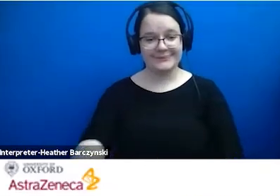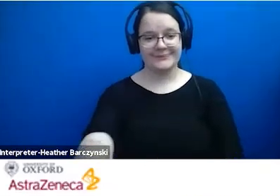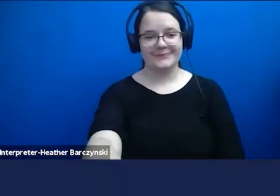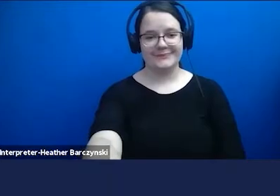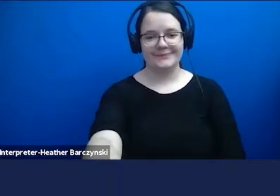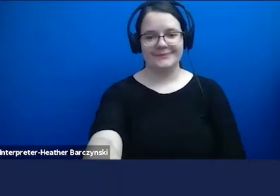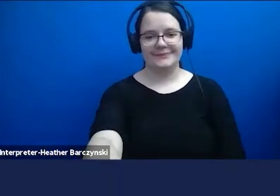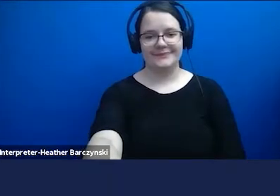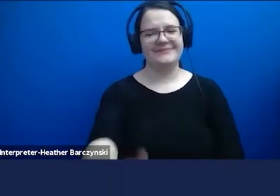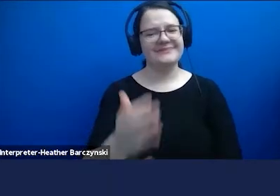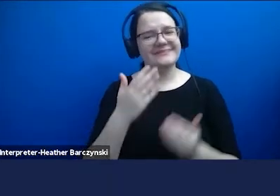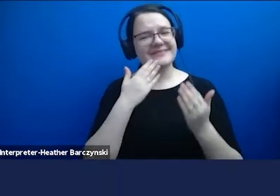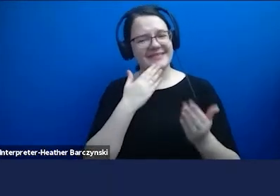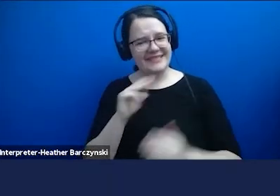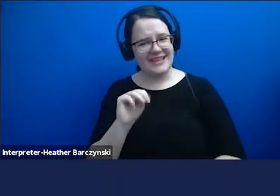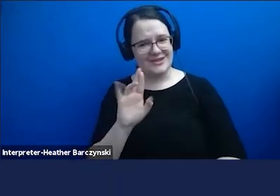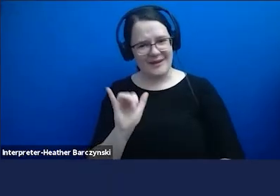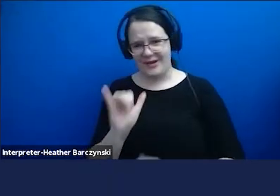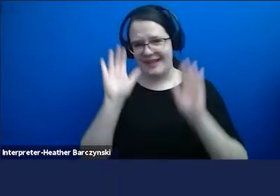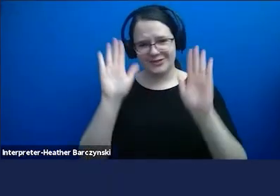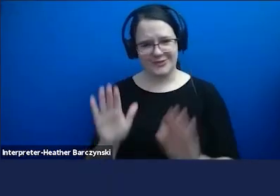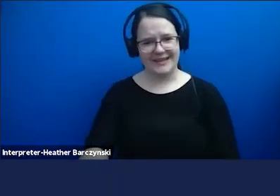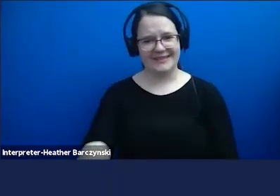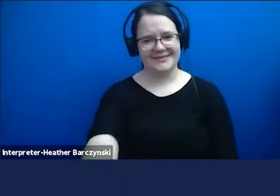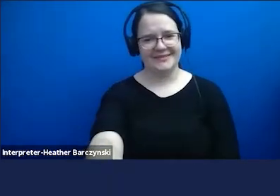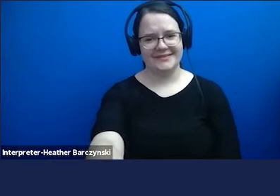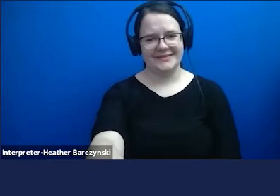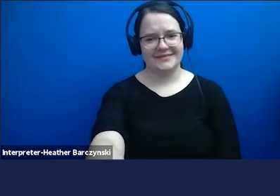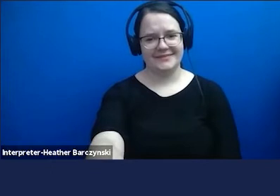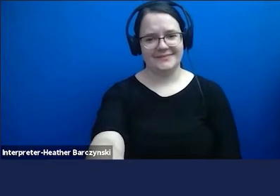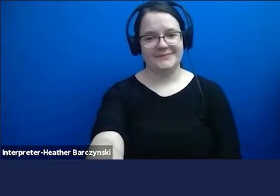thank you very much mary that would that was terrific um our next two speakers are going to